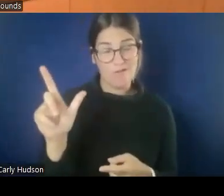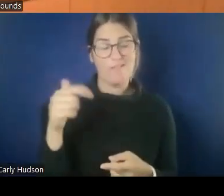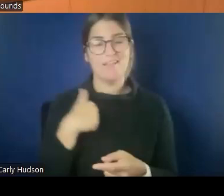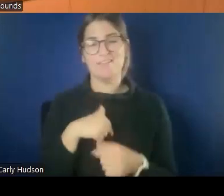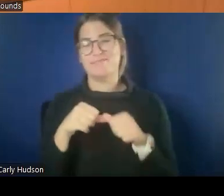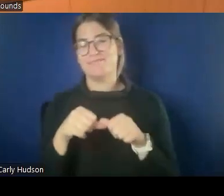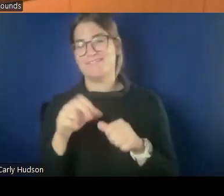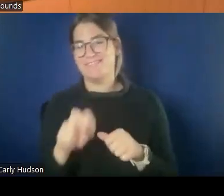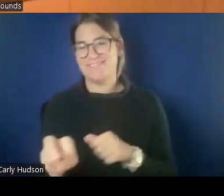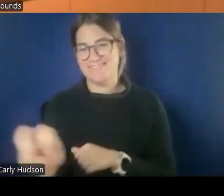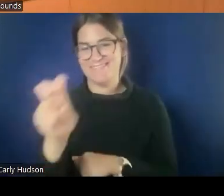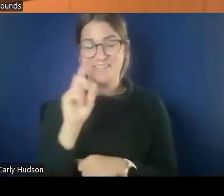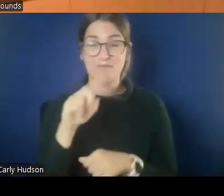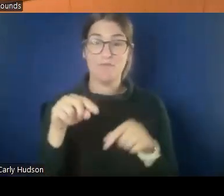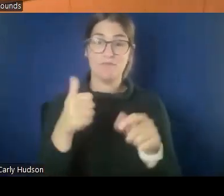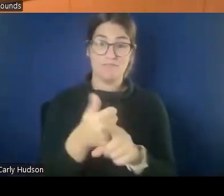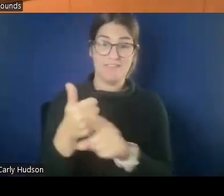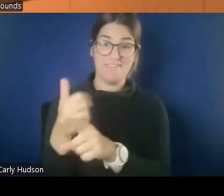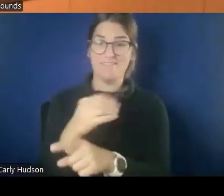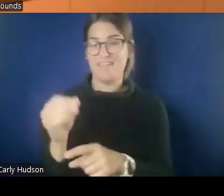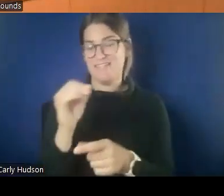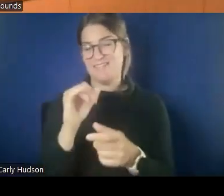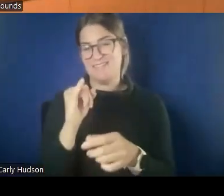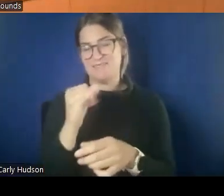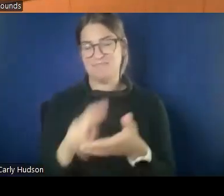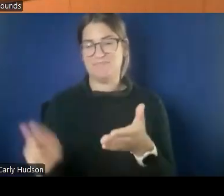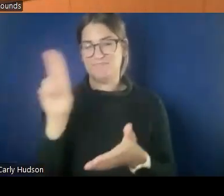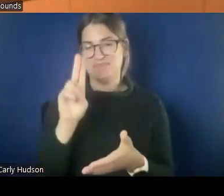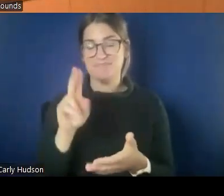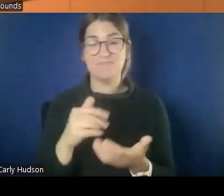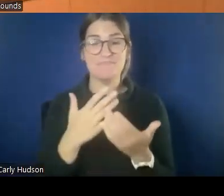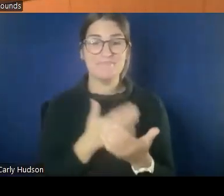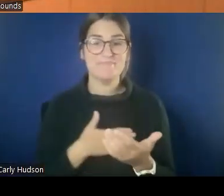the institution and on that note we'd like to please please join me in a round of applause for